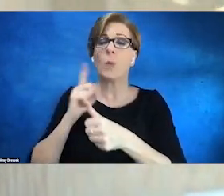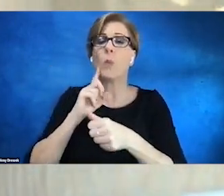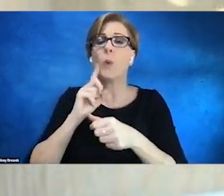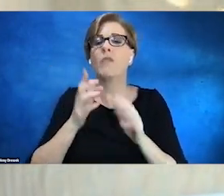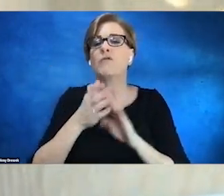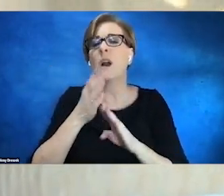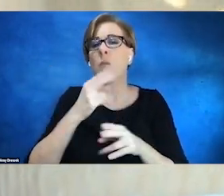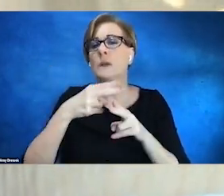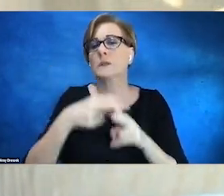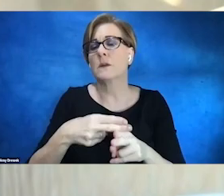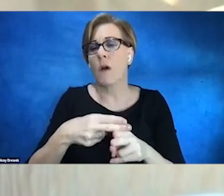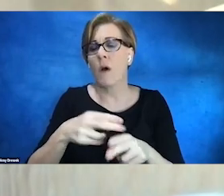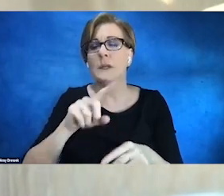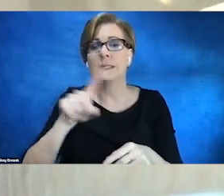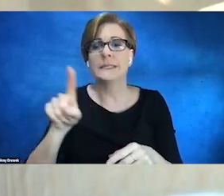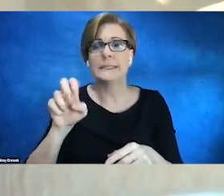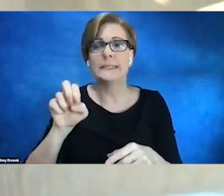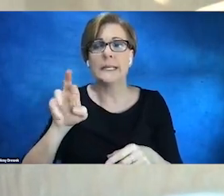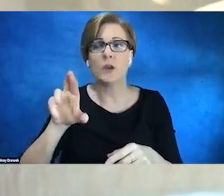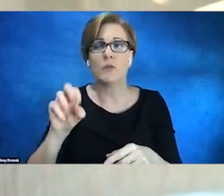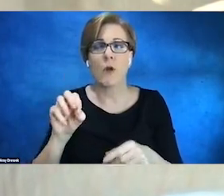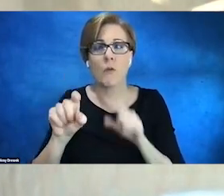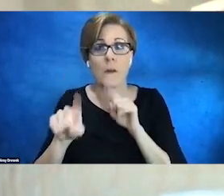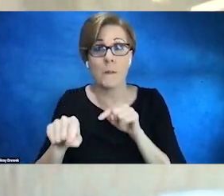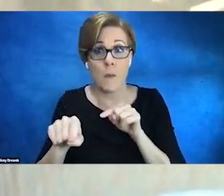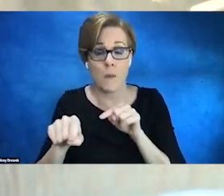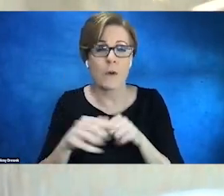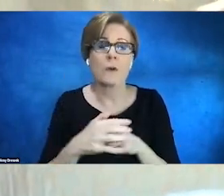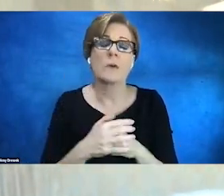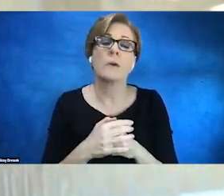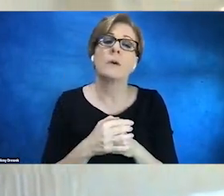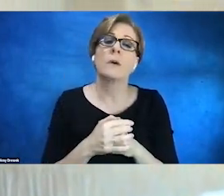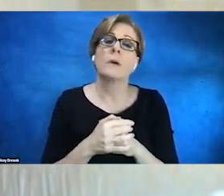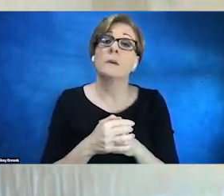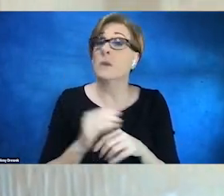going to use their security token their password they're going to log in they're going to run